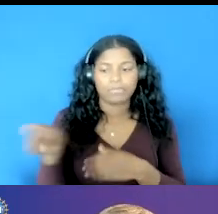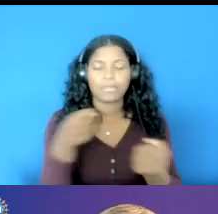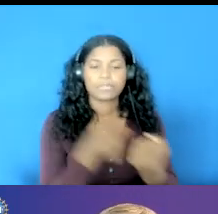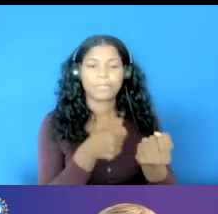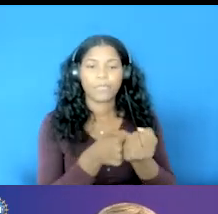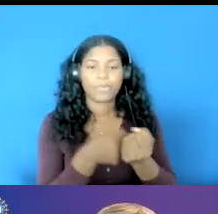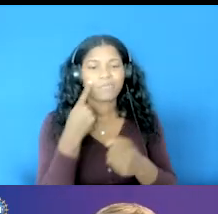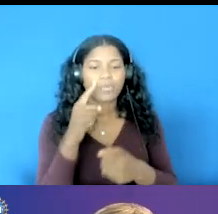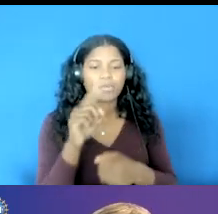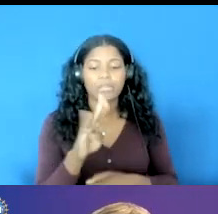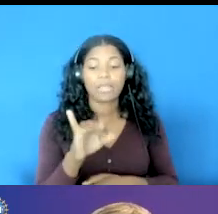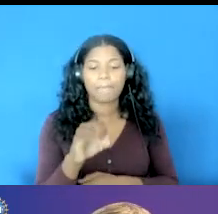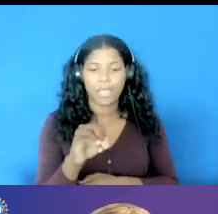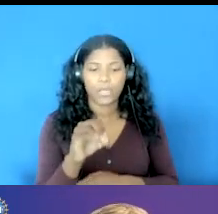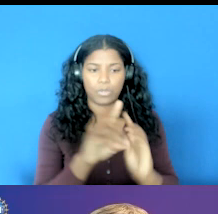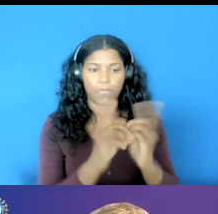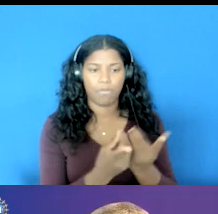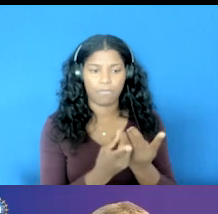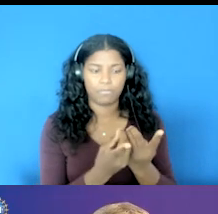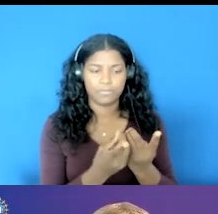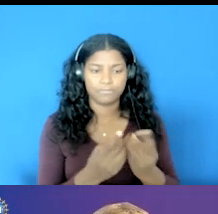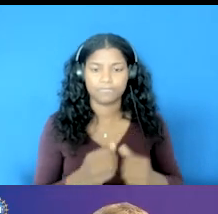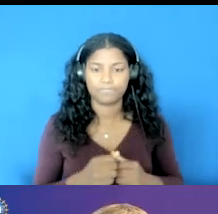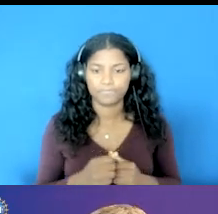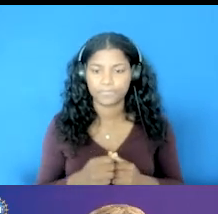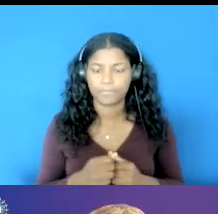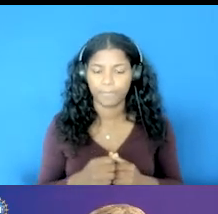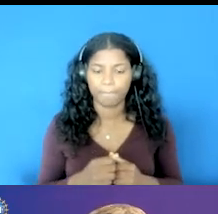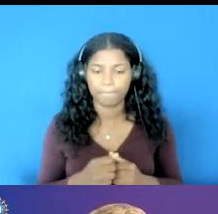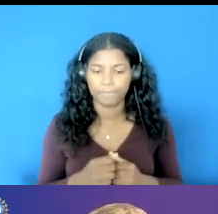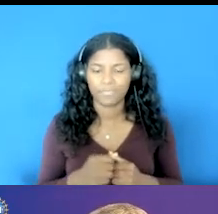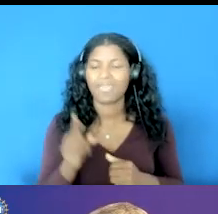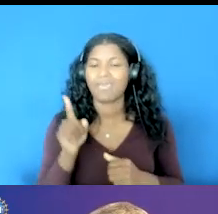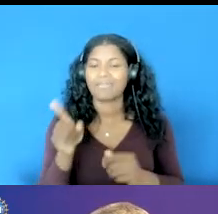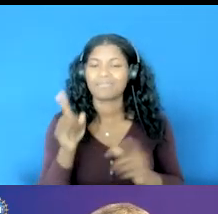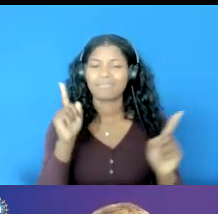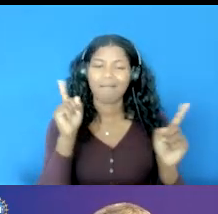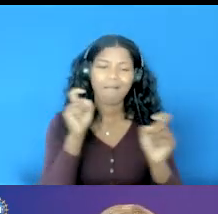And these programs focus on large-scale societal challenges and complex biological problems.